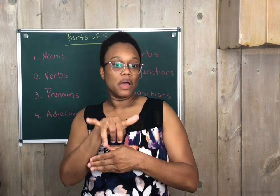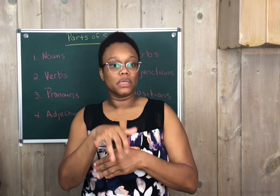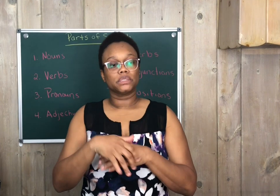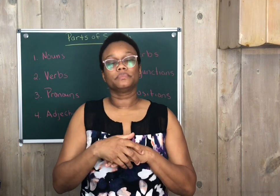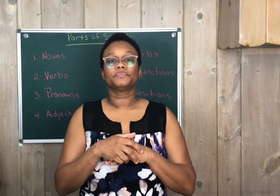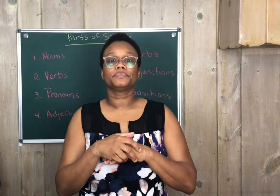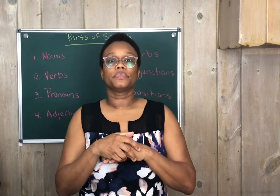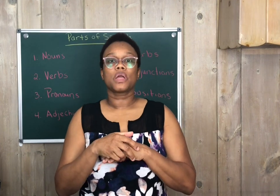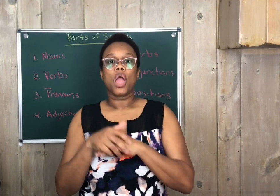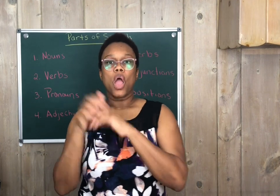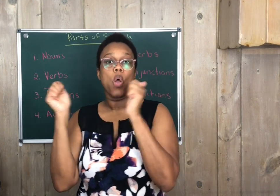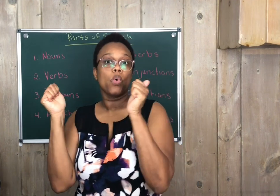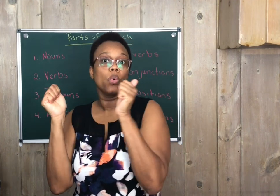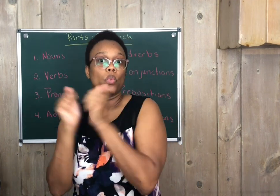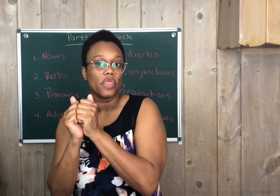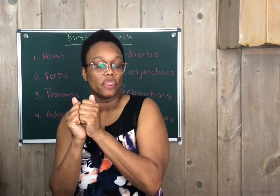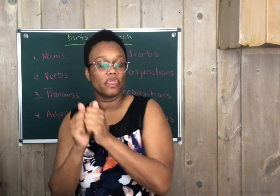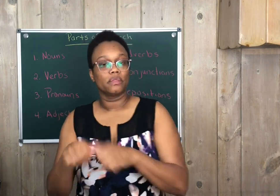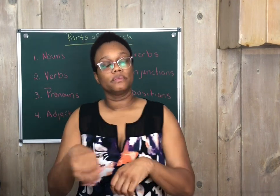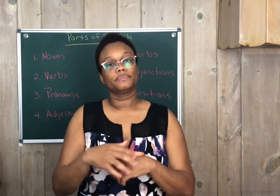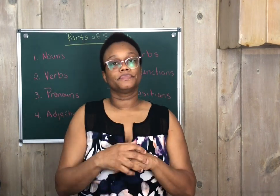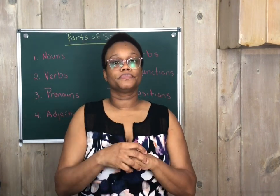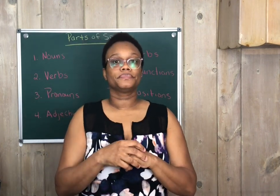by and with I